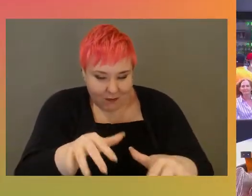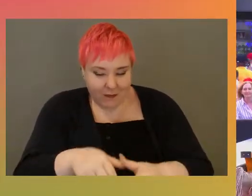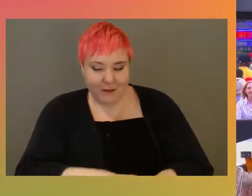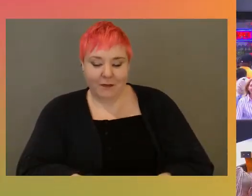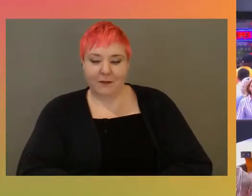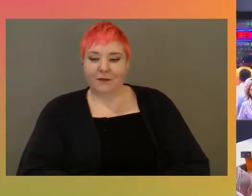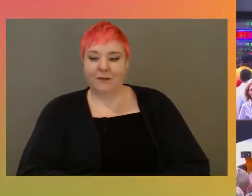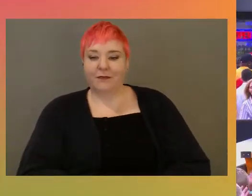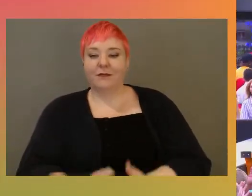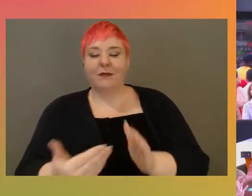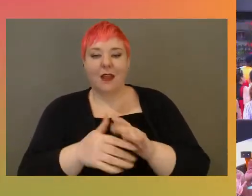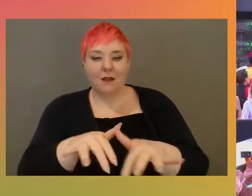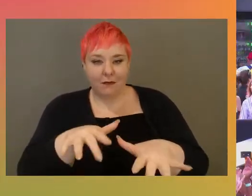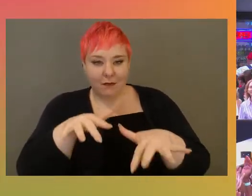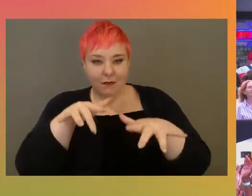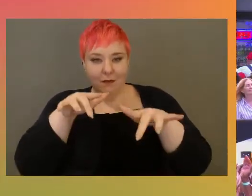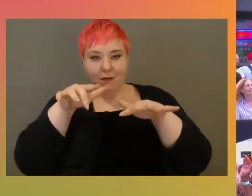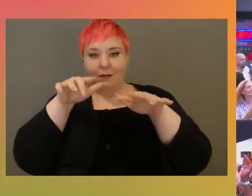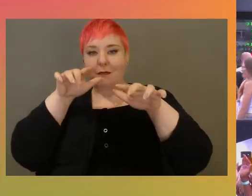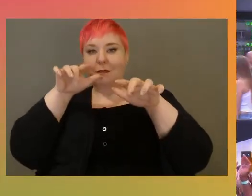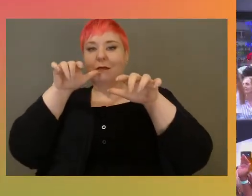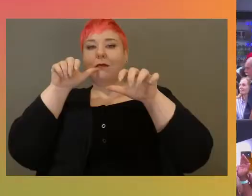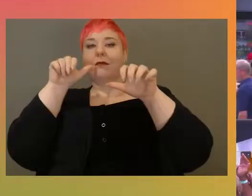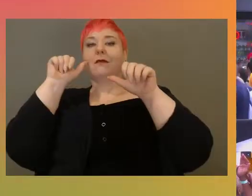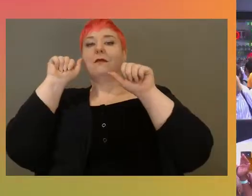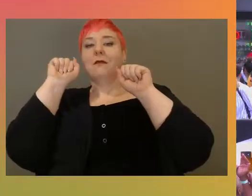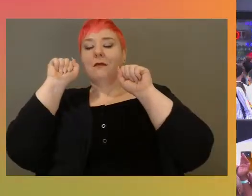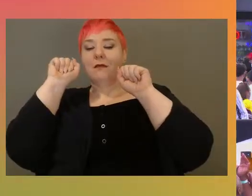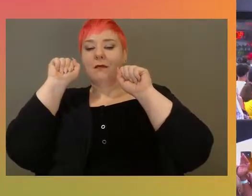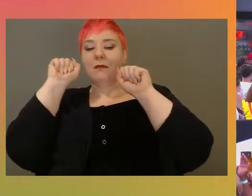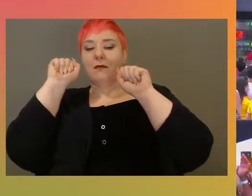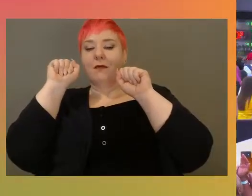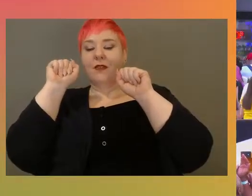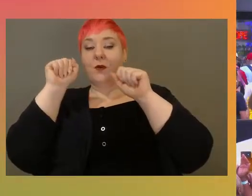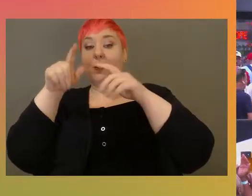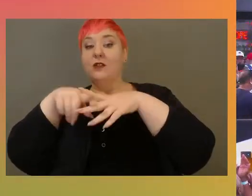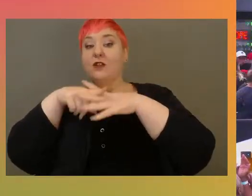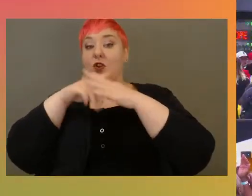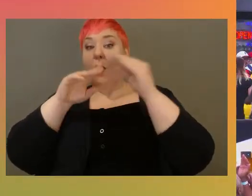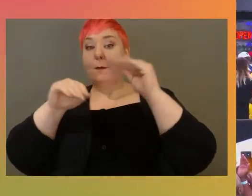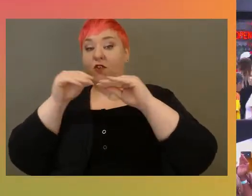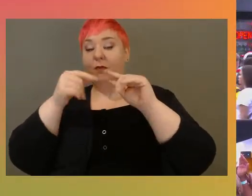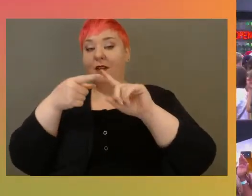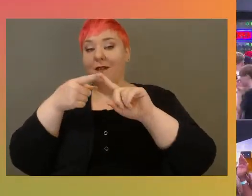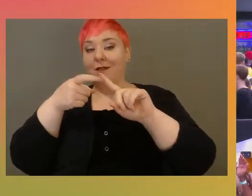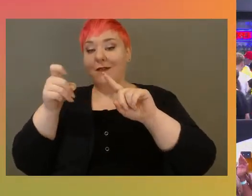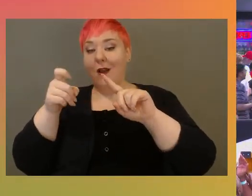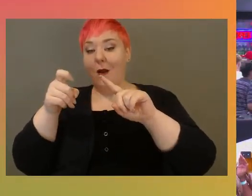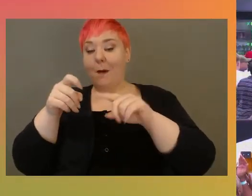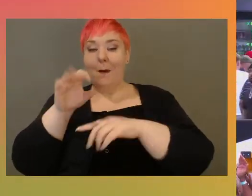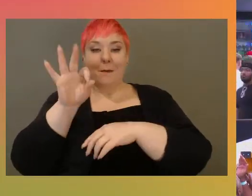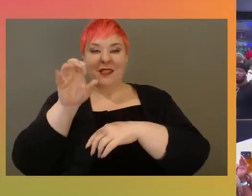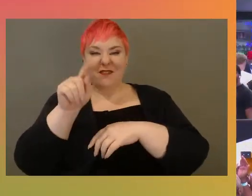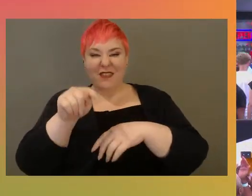BACK, SCOOP YOUR BELLY, AND